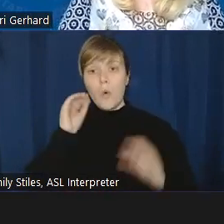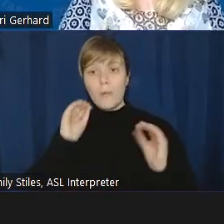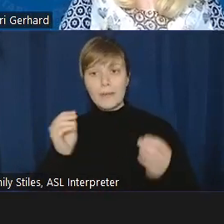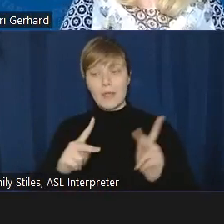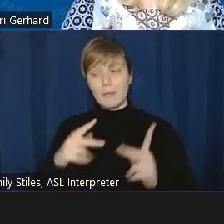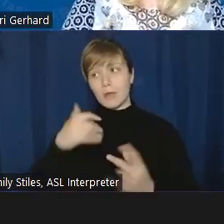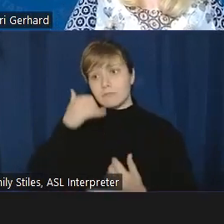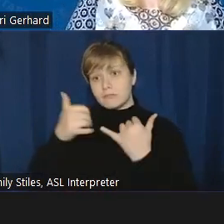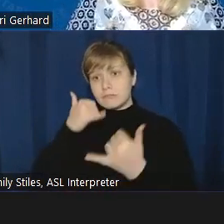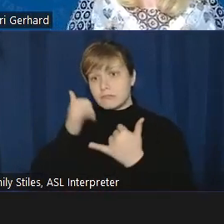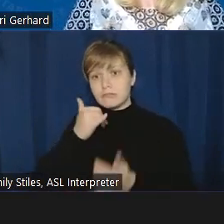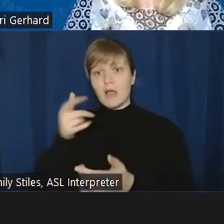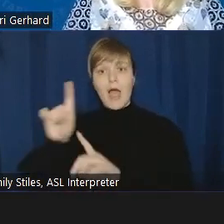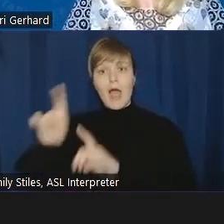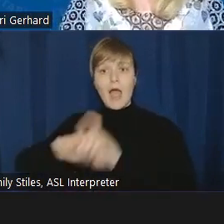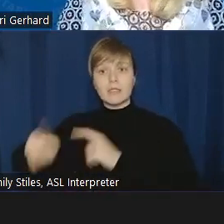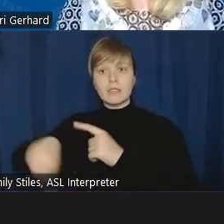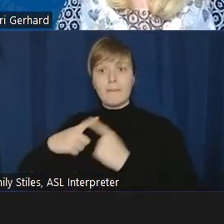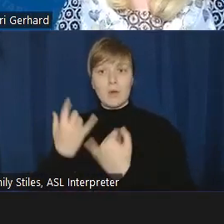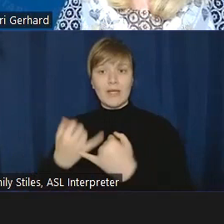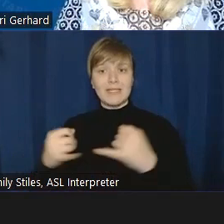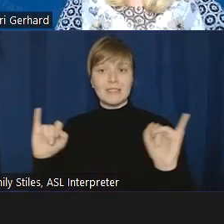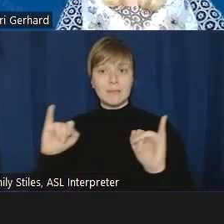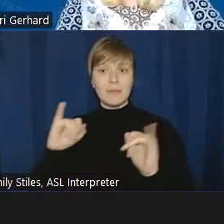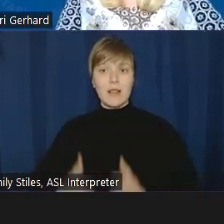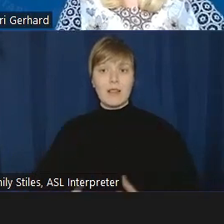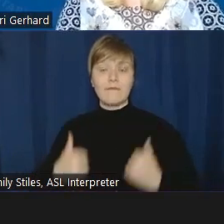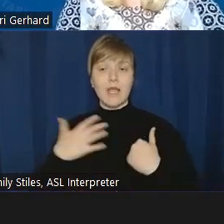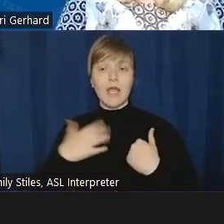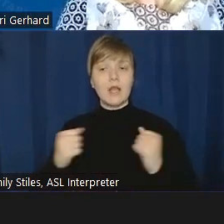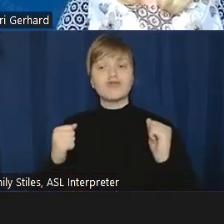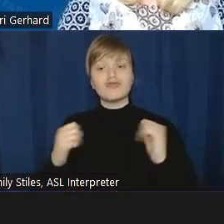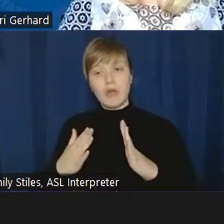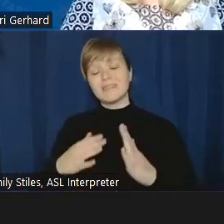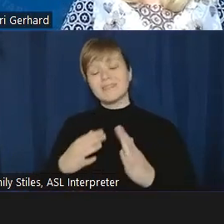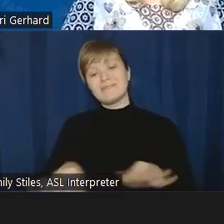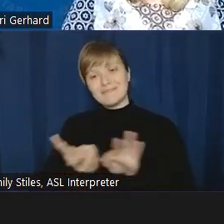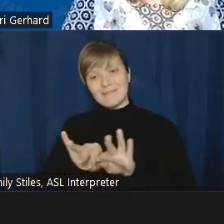and address fundamental needs. Later in the webinar, we will share those hotlines with you.